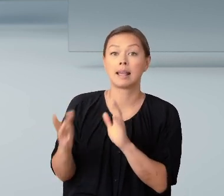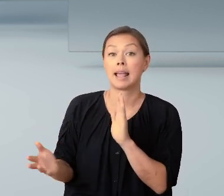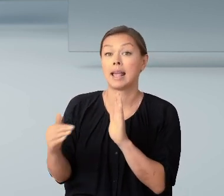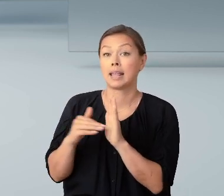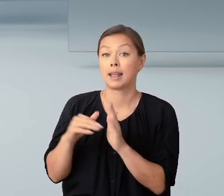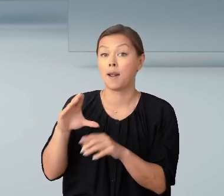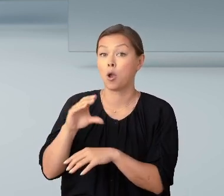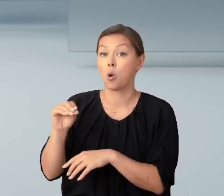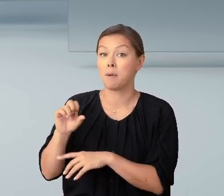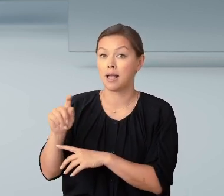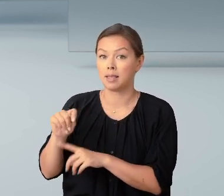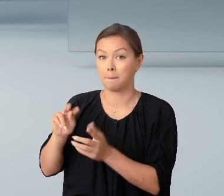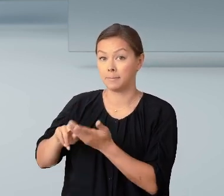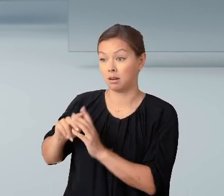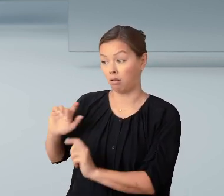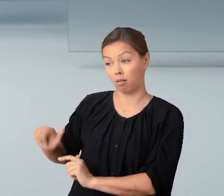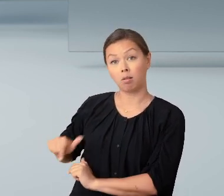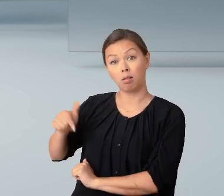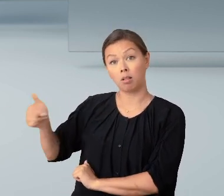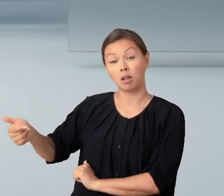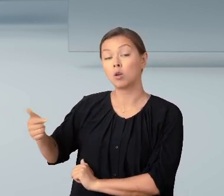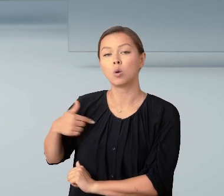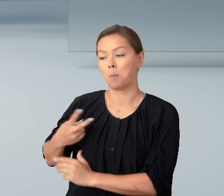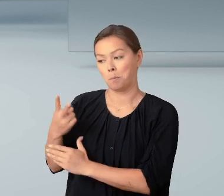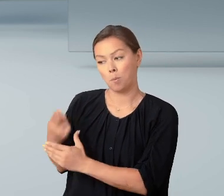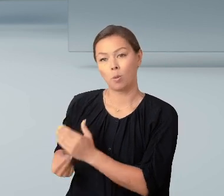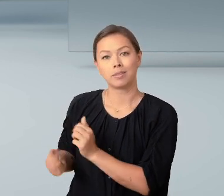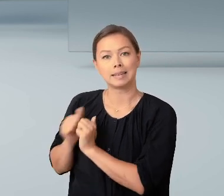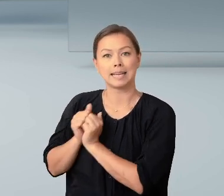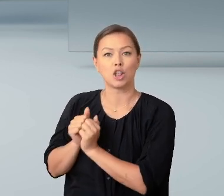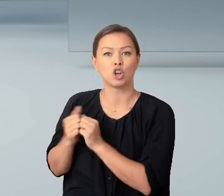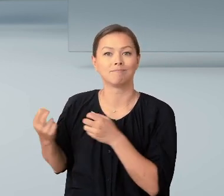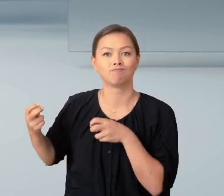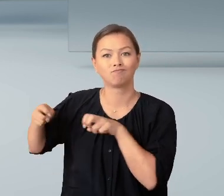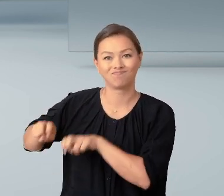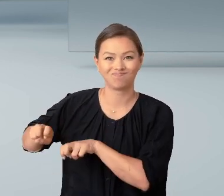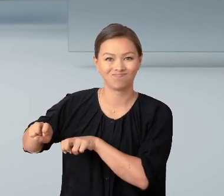take a look at it. But I could actually change tone, I can change